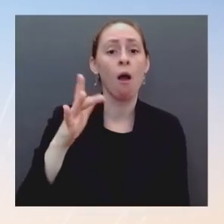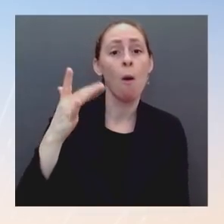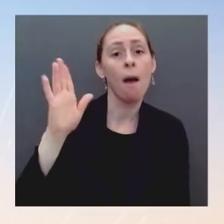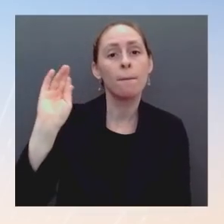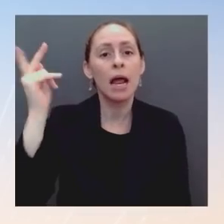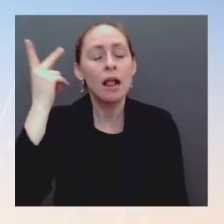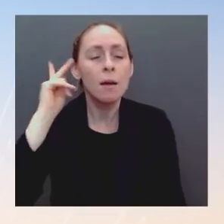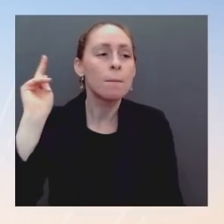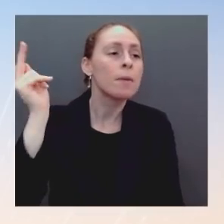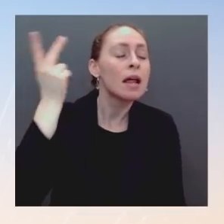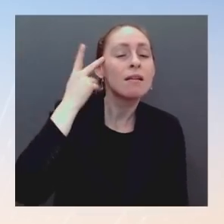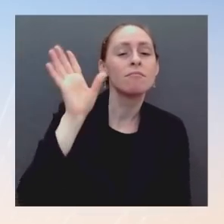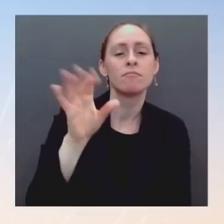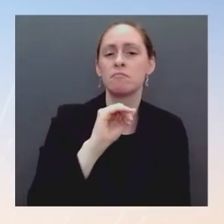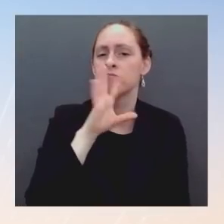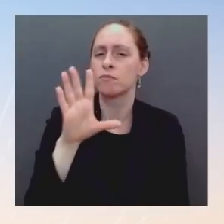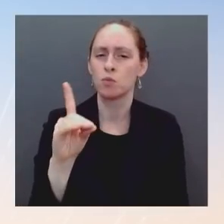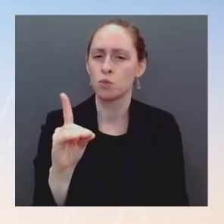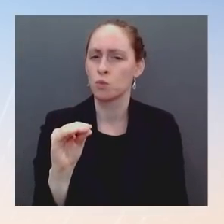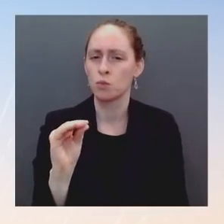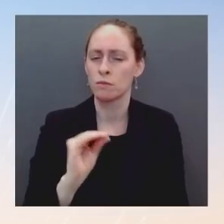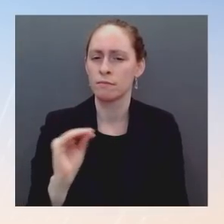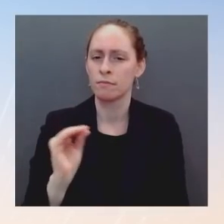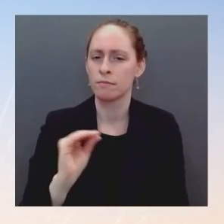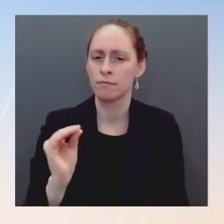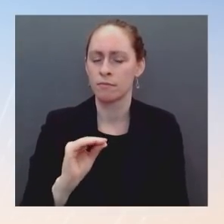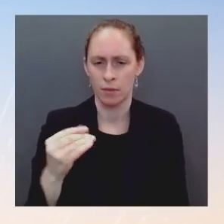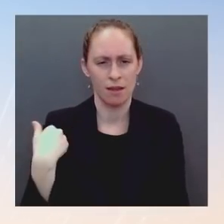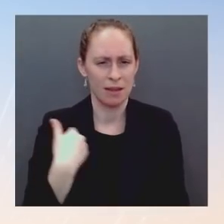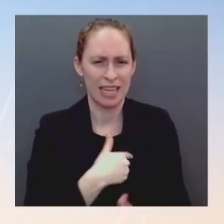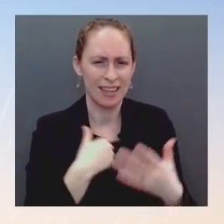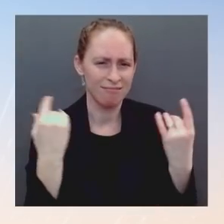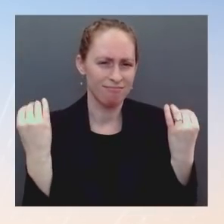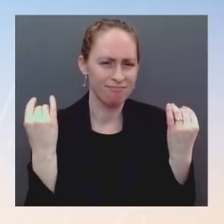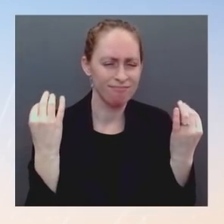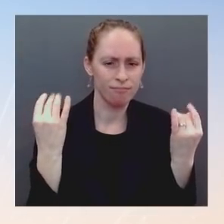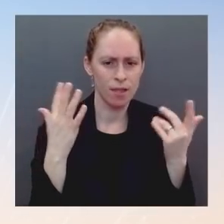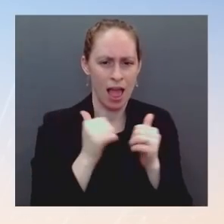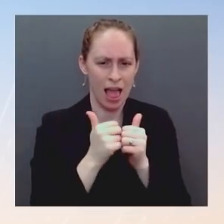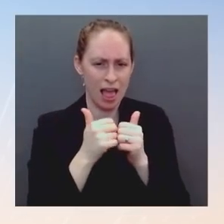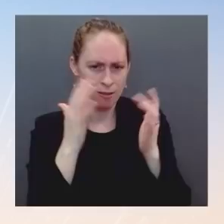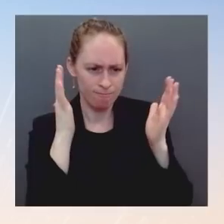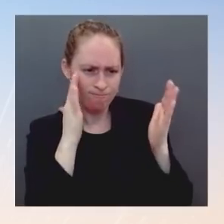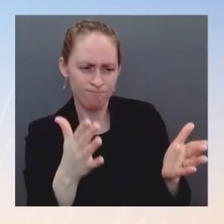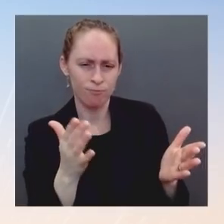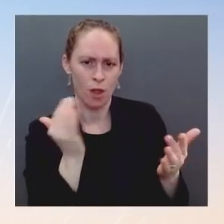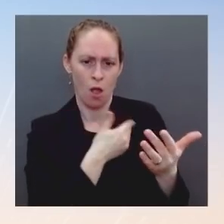all of his time in office on reducing crime and keeping our communities safe. And that's why he's been a longtime advocate